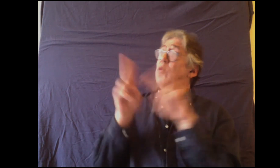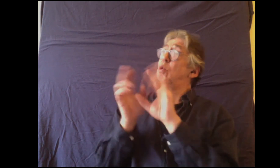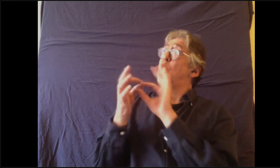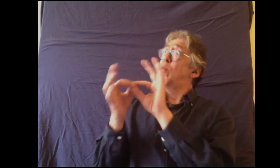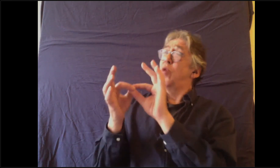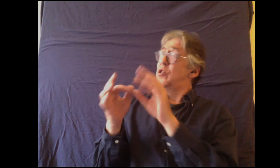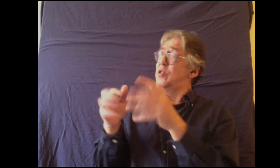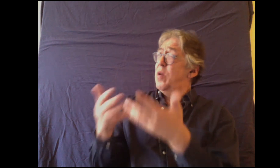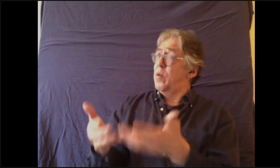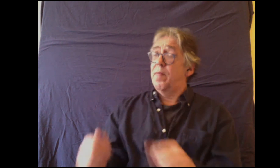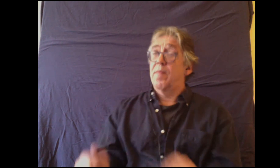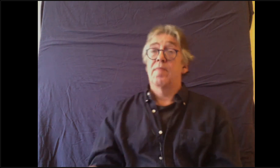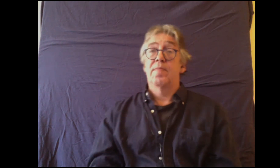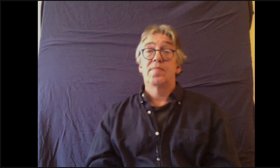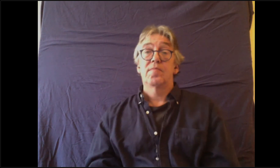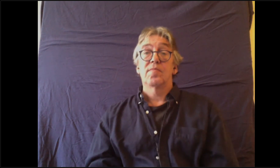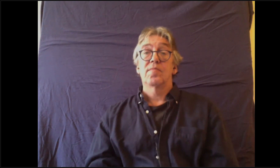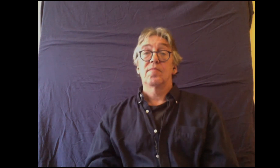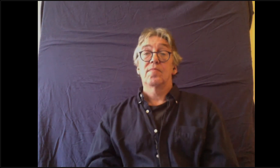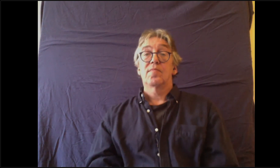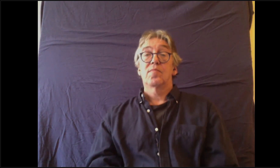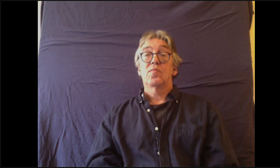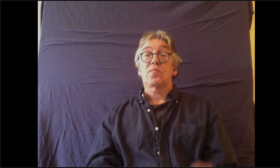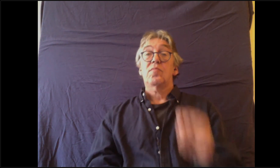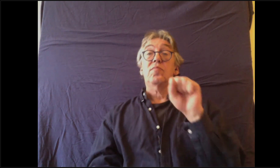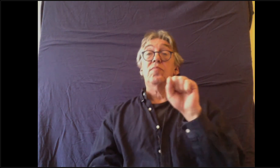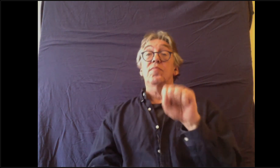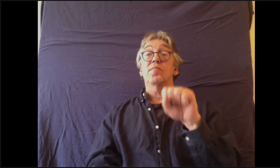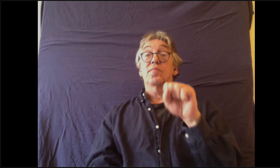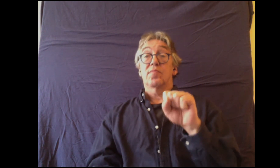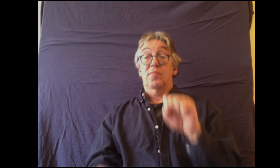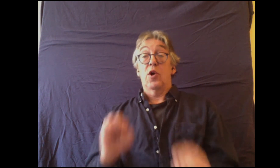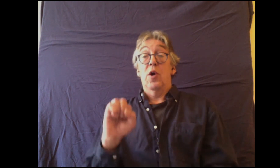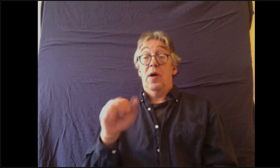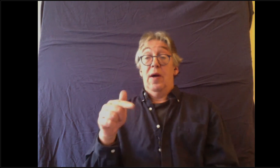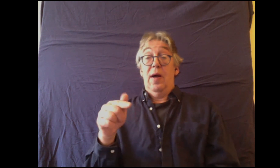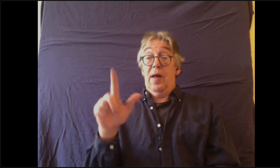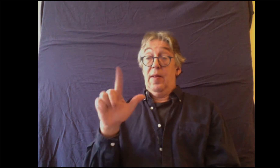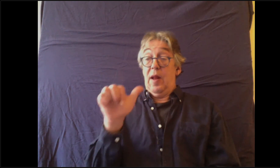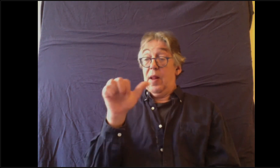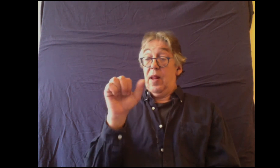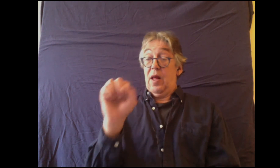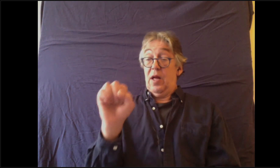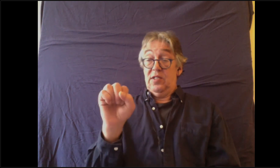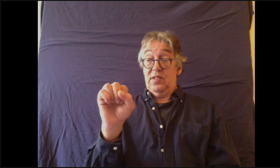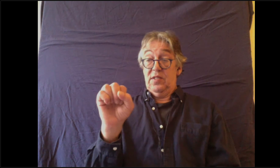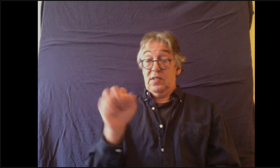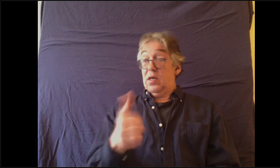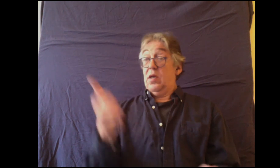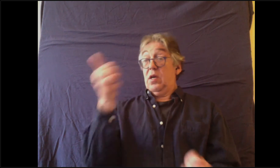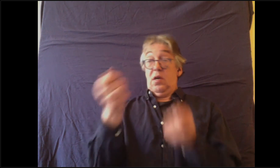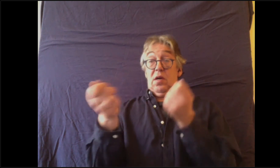We owned the Atlas Alliance. It's owned by the Norwegian DPOs.